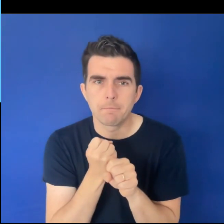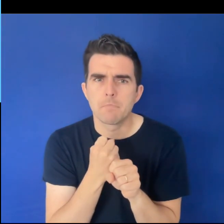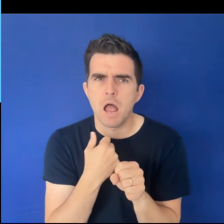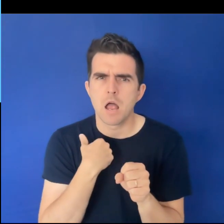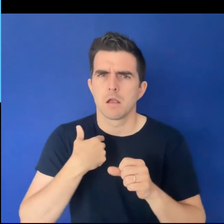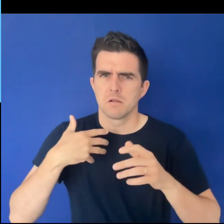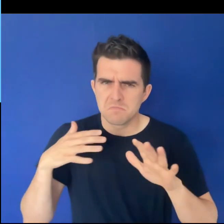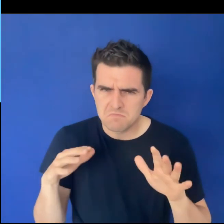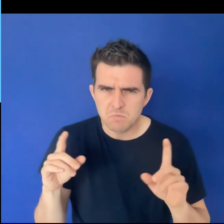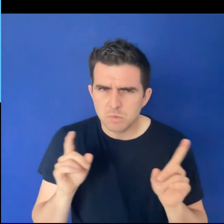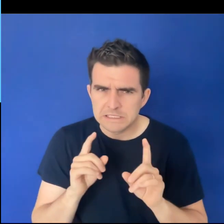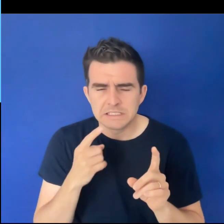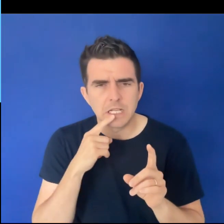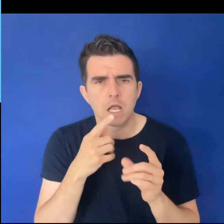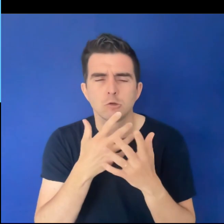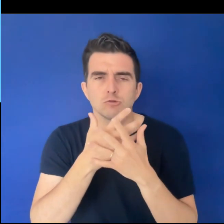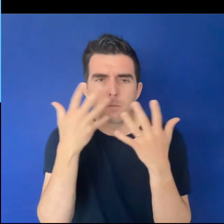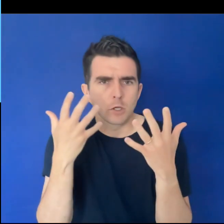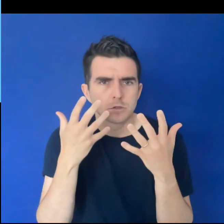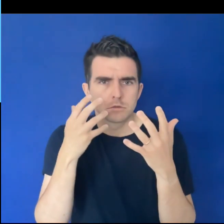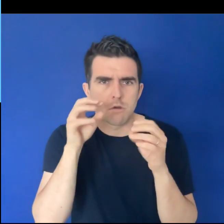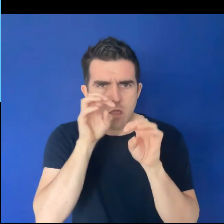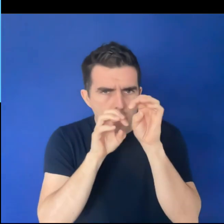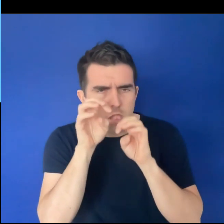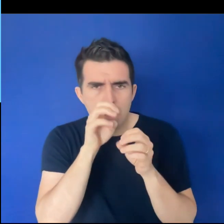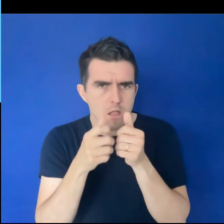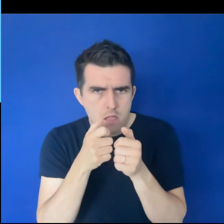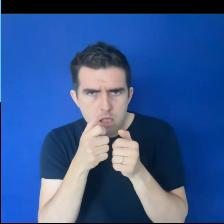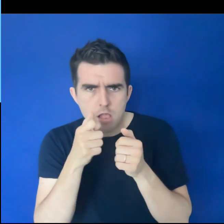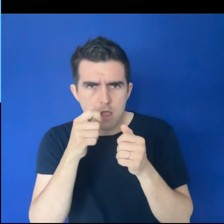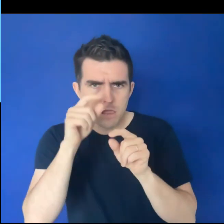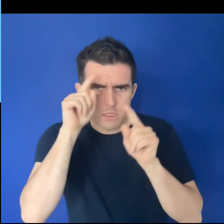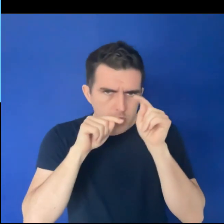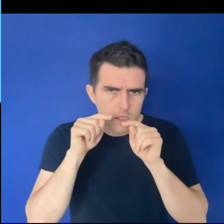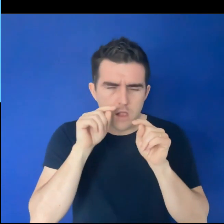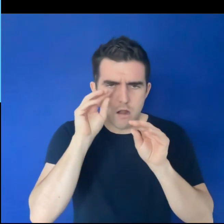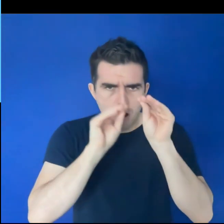because those minigames required too much button mashing and dexterity.